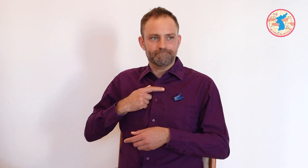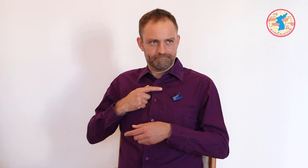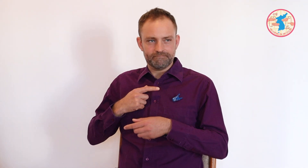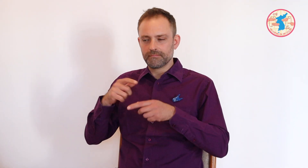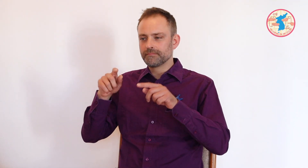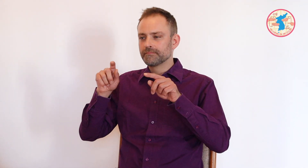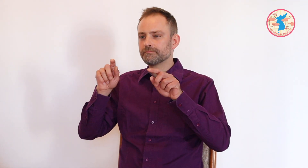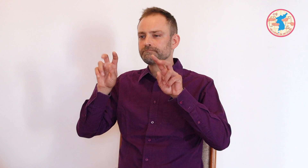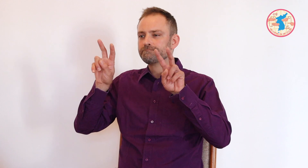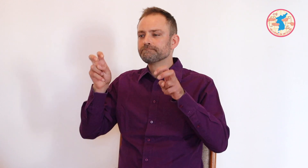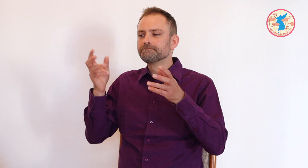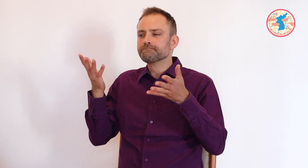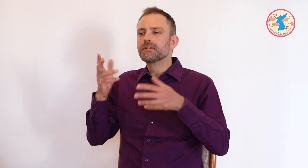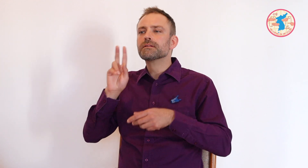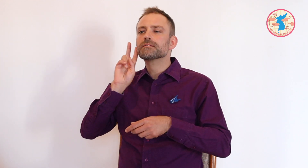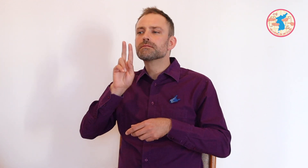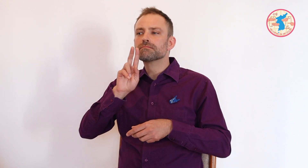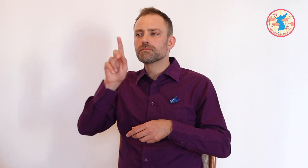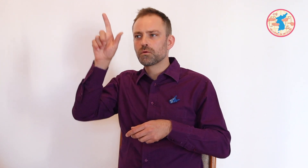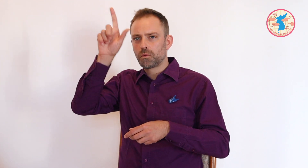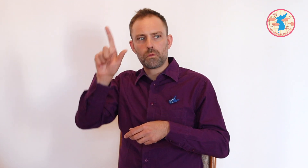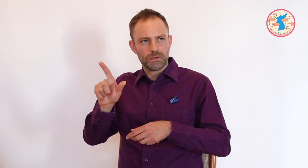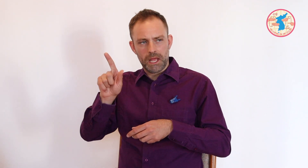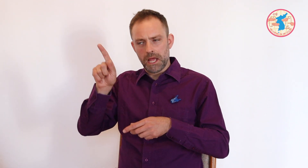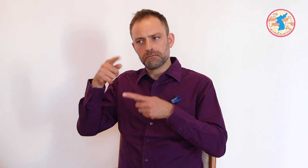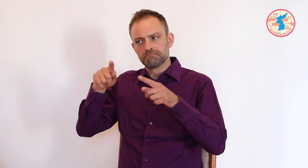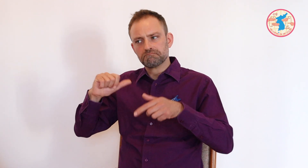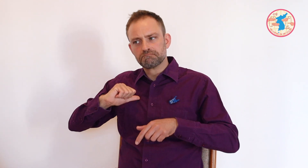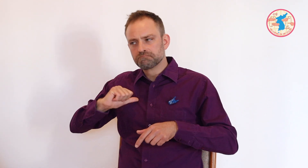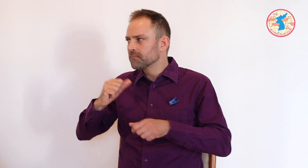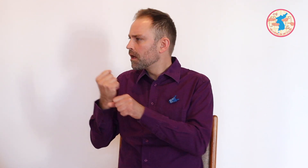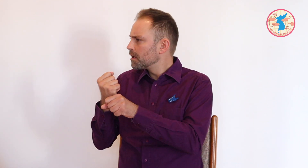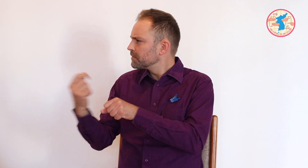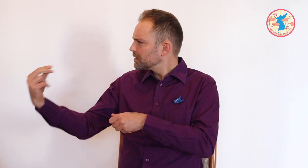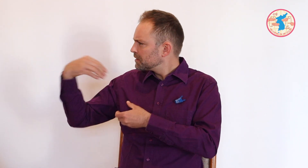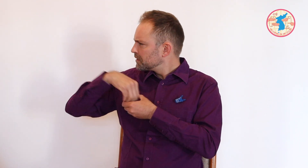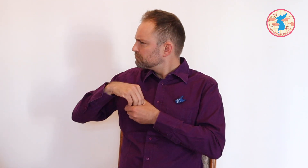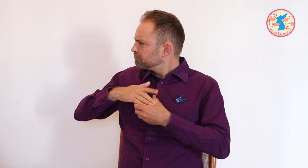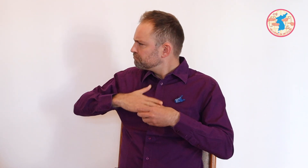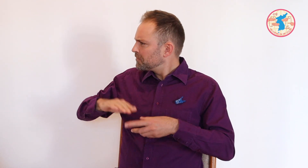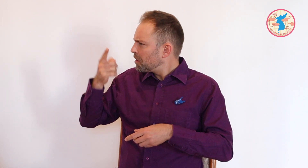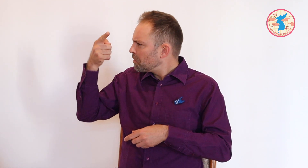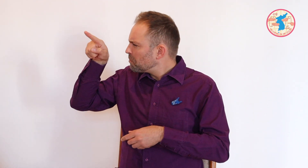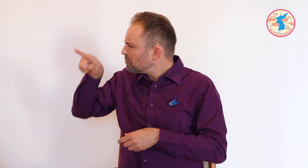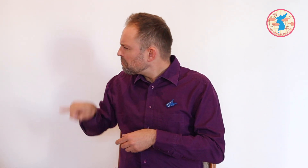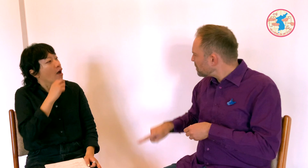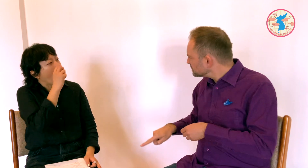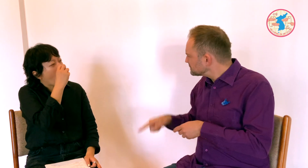Robert: I received her email expressing her interest to work with the Deaf DPRK affairs, originally for a month or so, right?